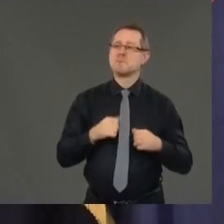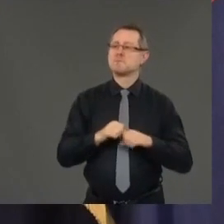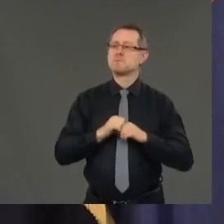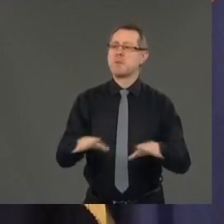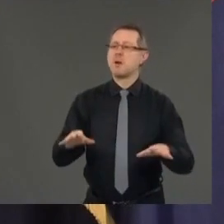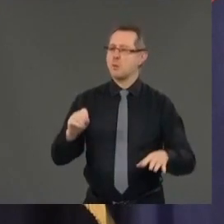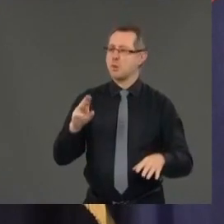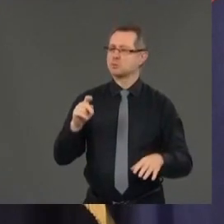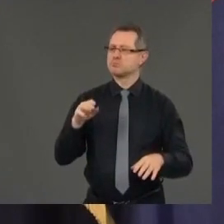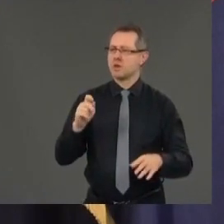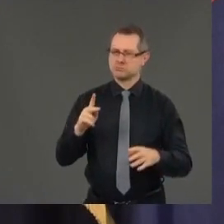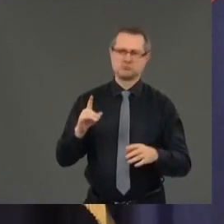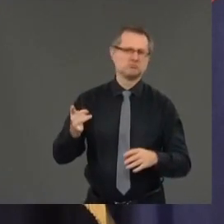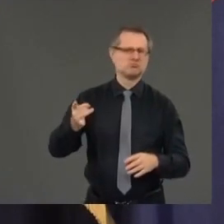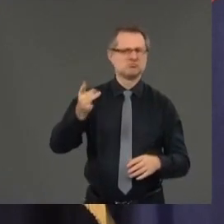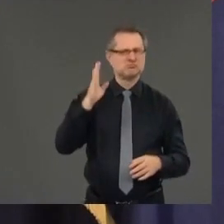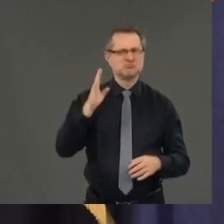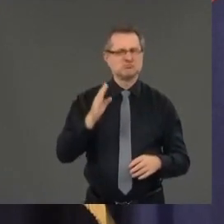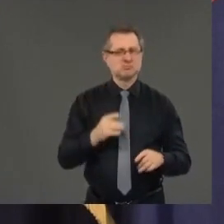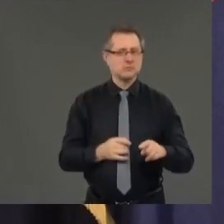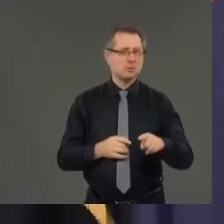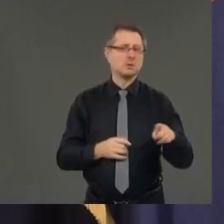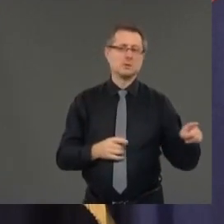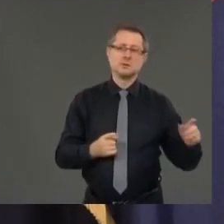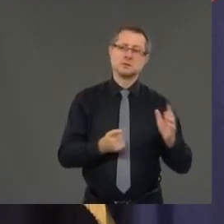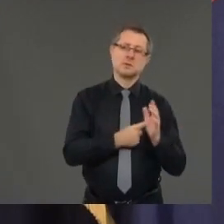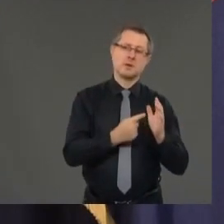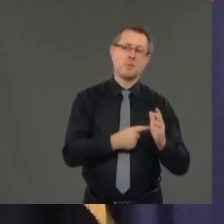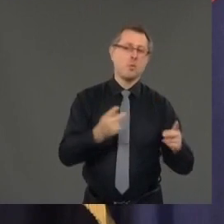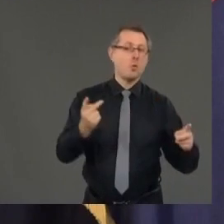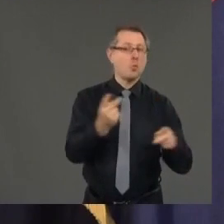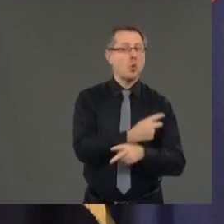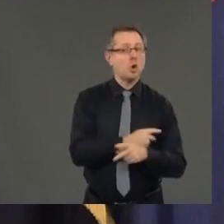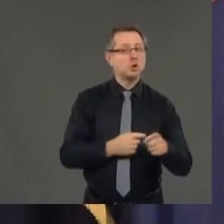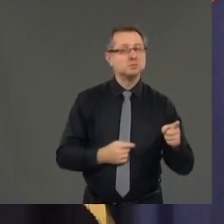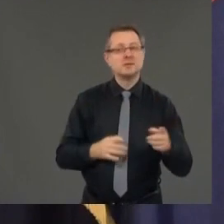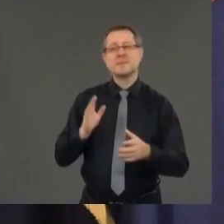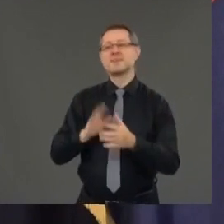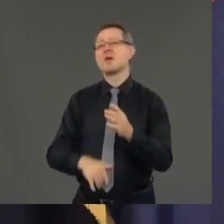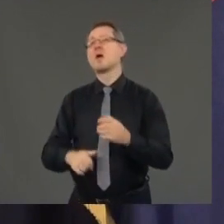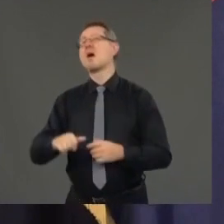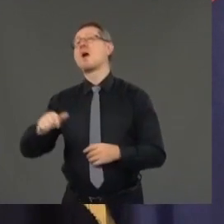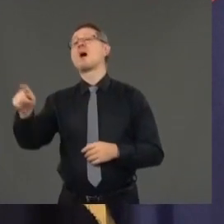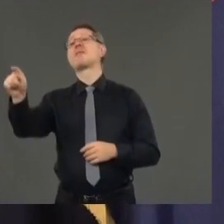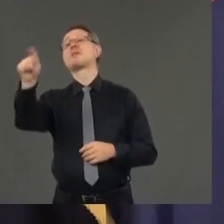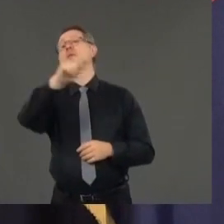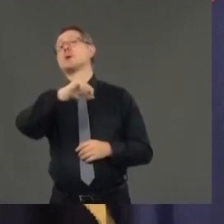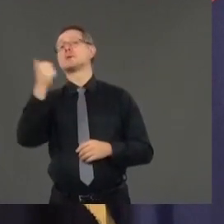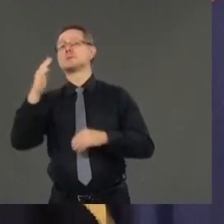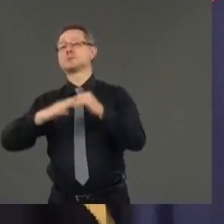THE COUNTRY IN PRISON THAT HAVE BEEN QUITE SIGNIFICANT.